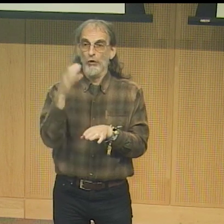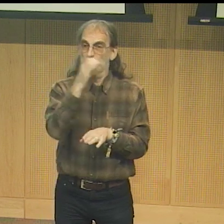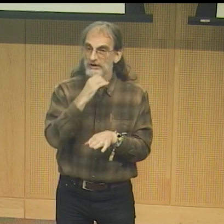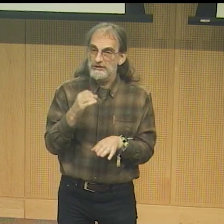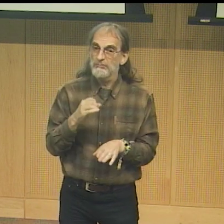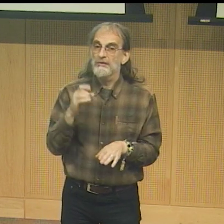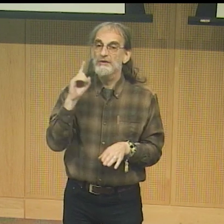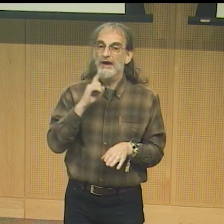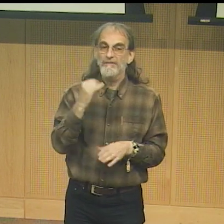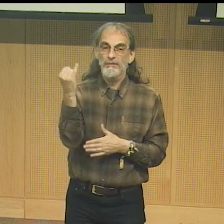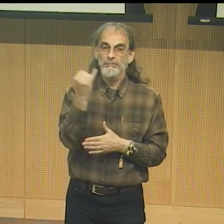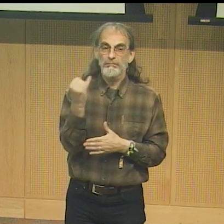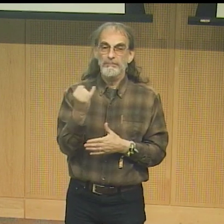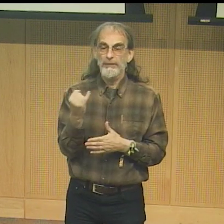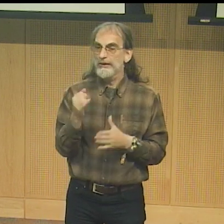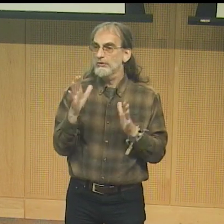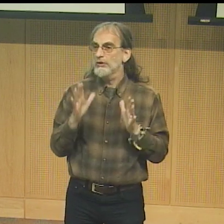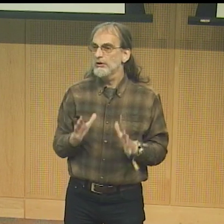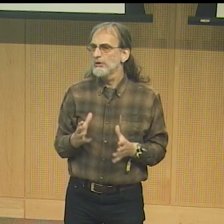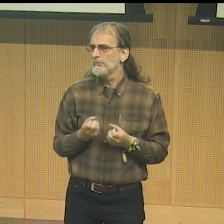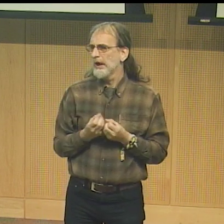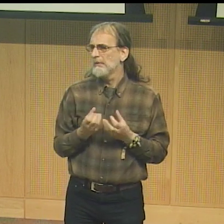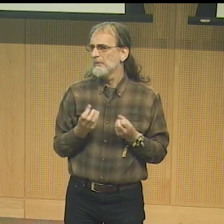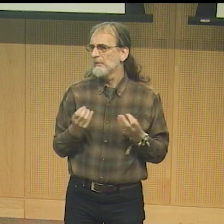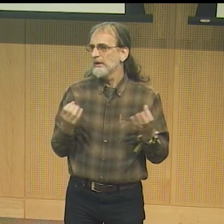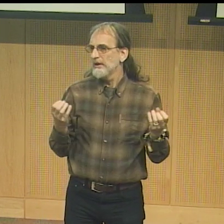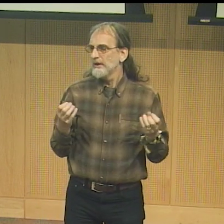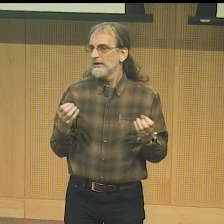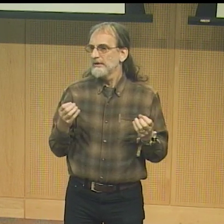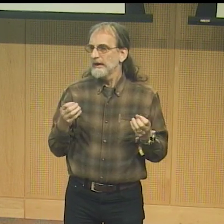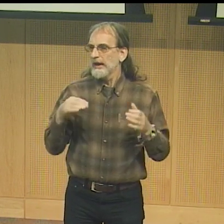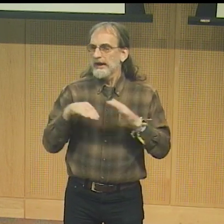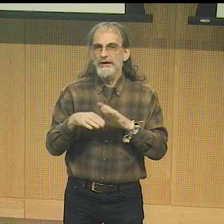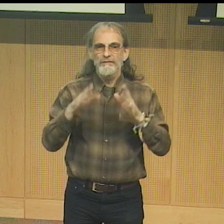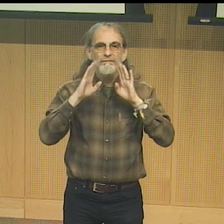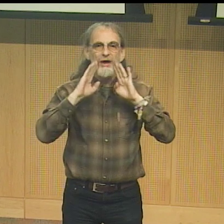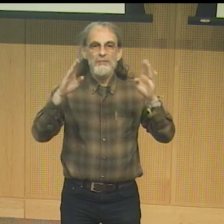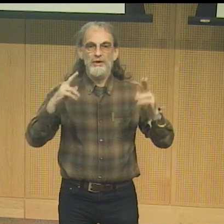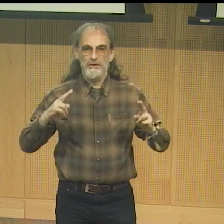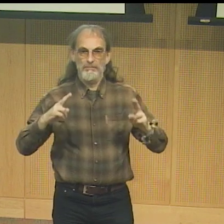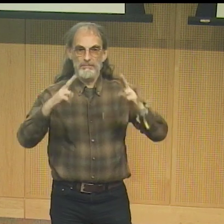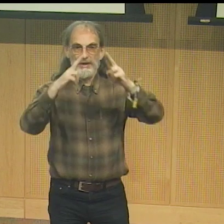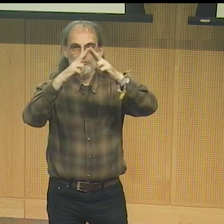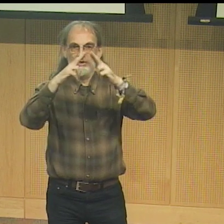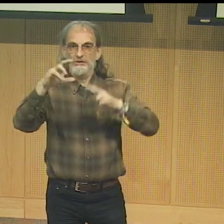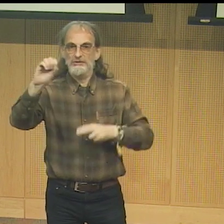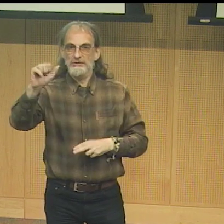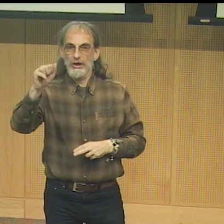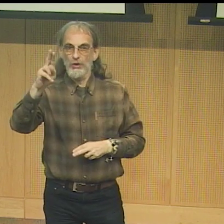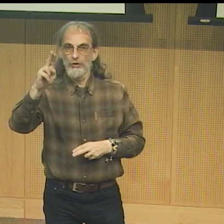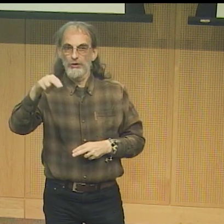were no longer open to them. Deaf painters were gone, Deaf educators were gone.